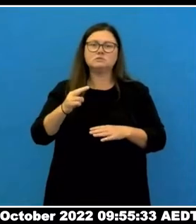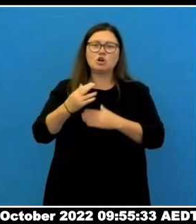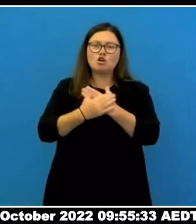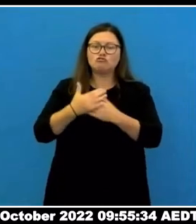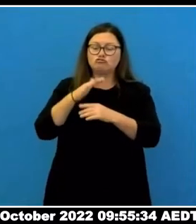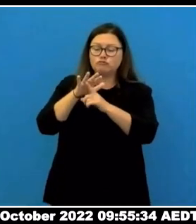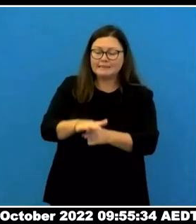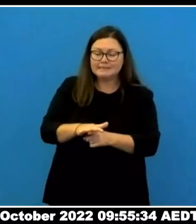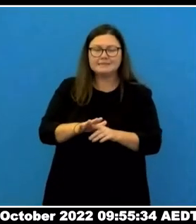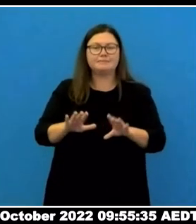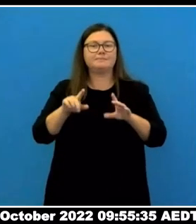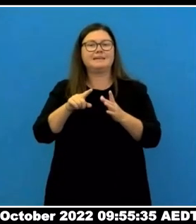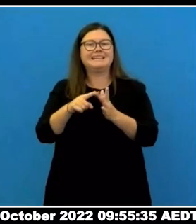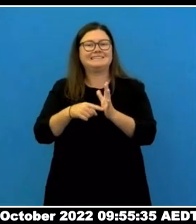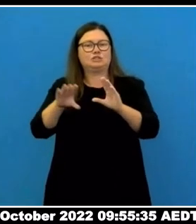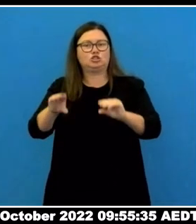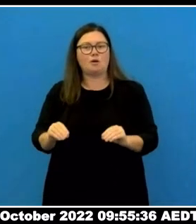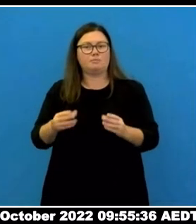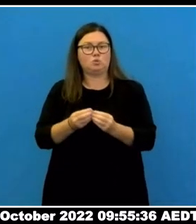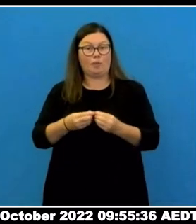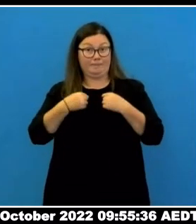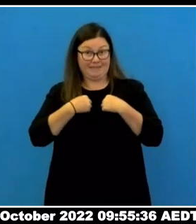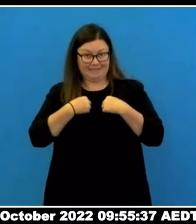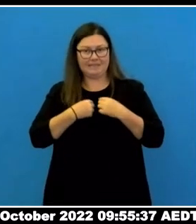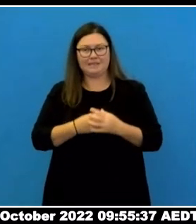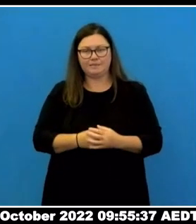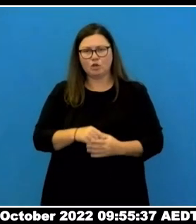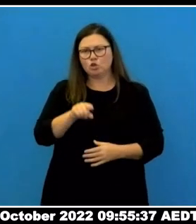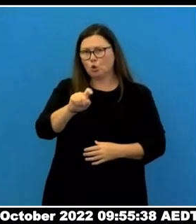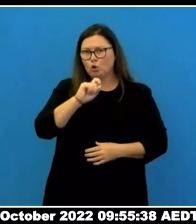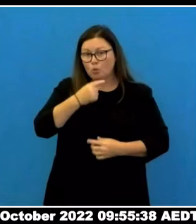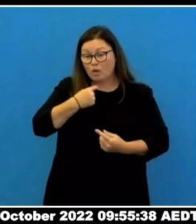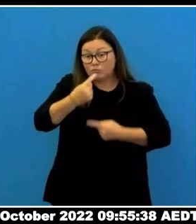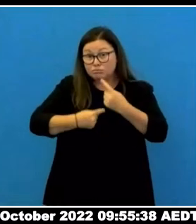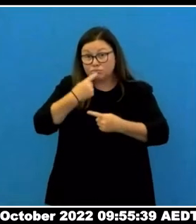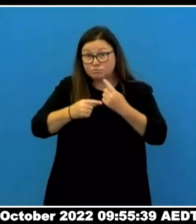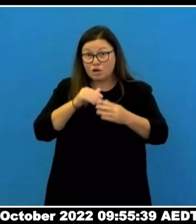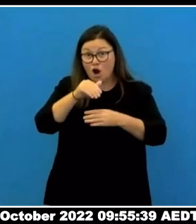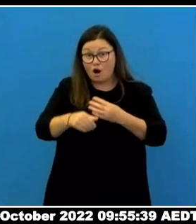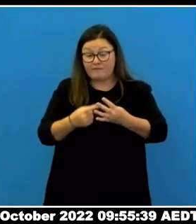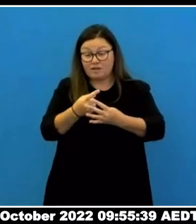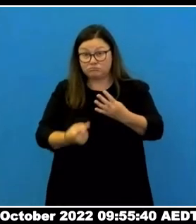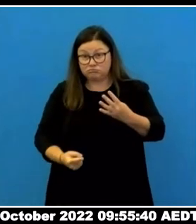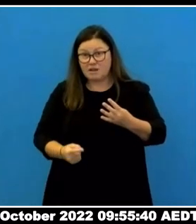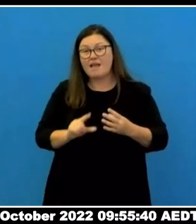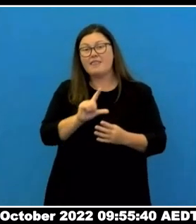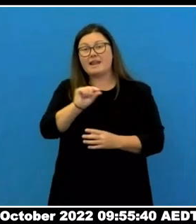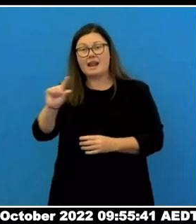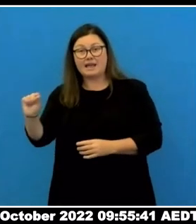you cover some of those important topics and I might ask you a few questions about those matters and other matters at the end.